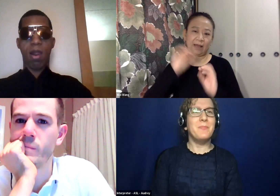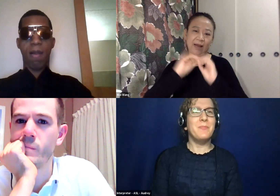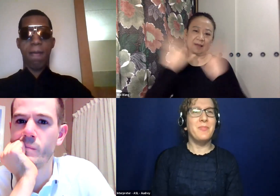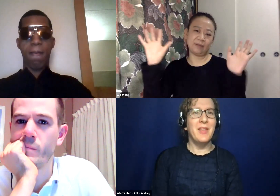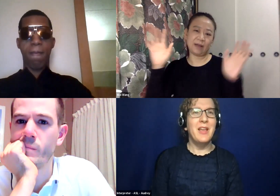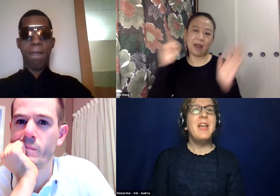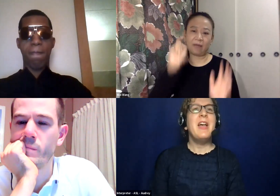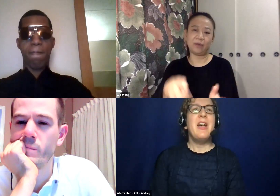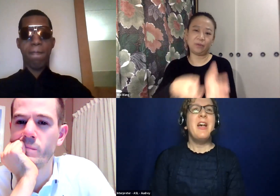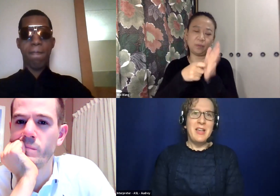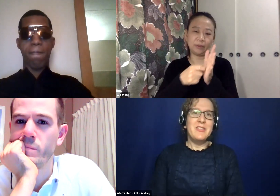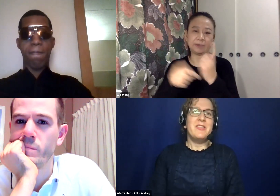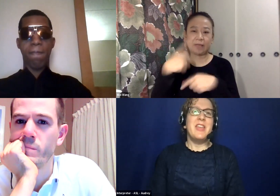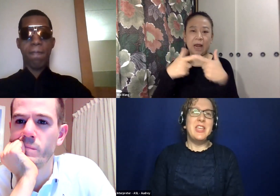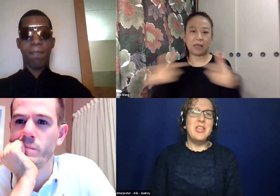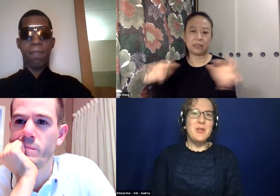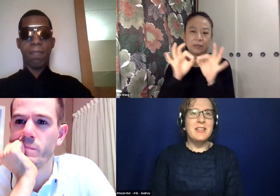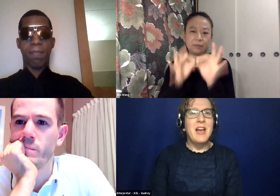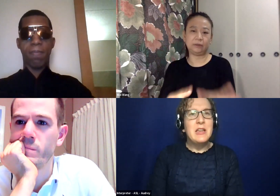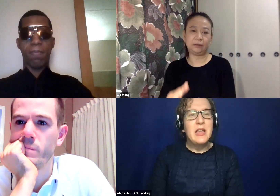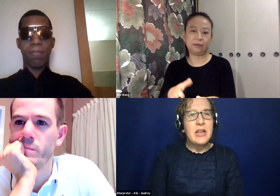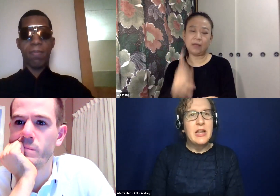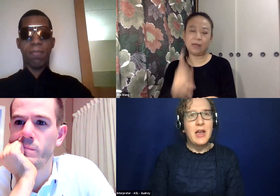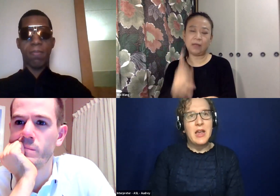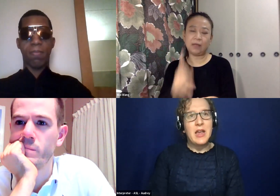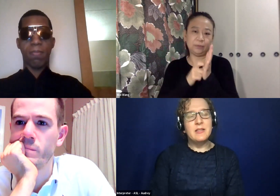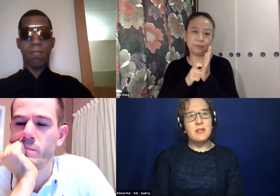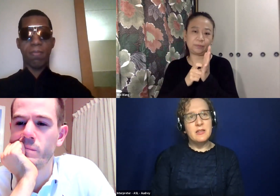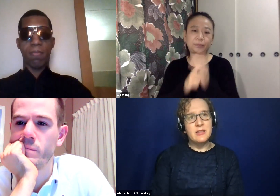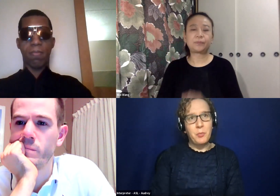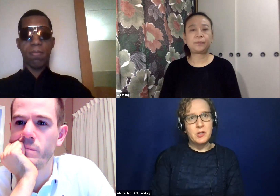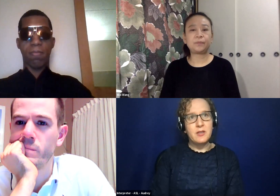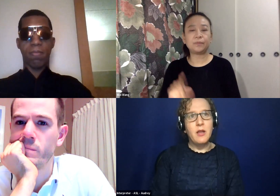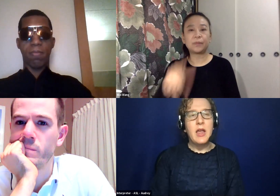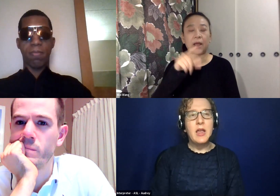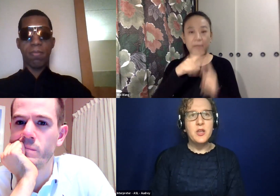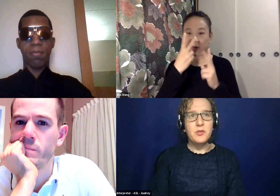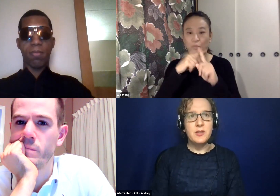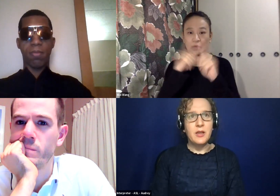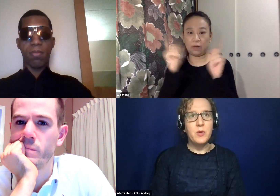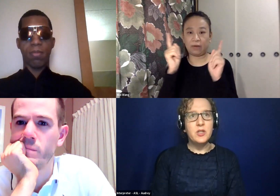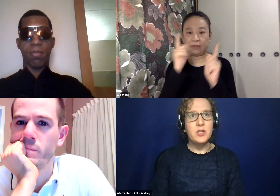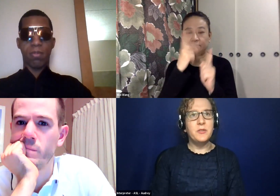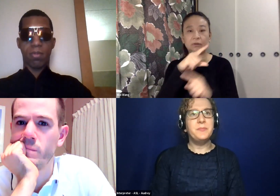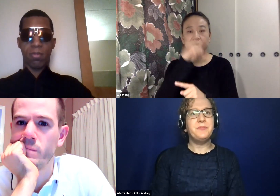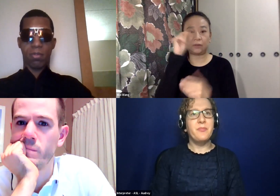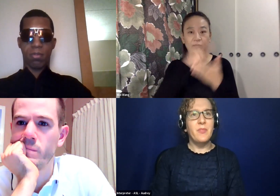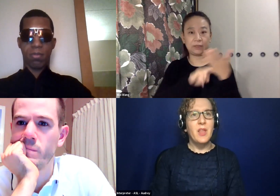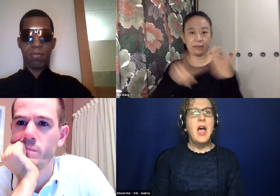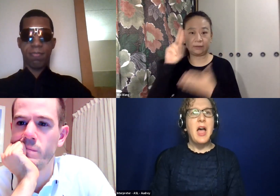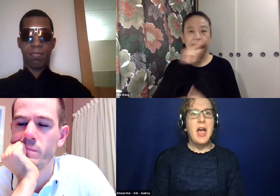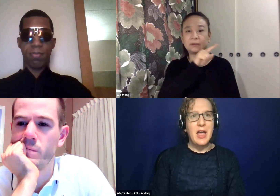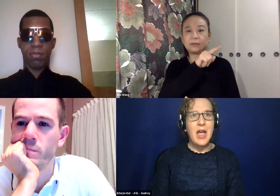Thank you, yes. Yes, I identify as a deaf person and I use sign language,